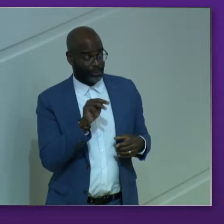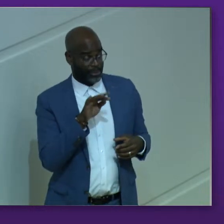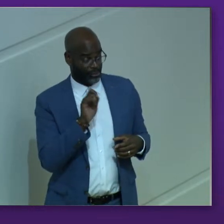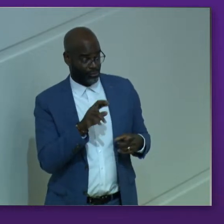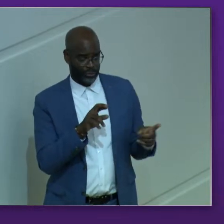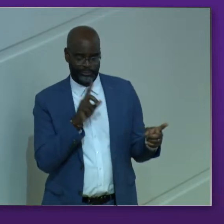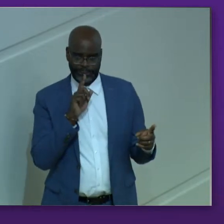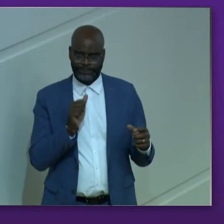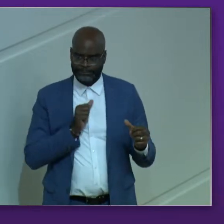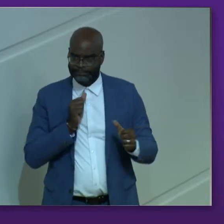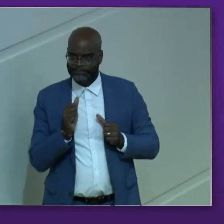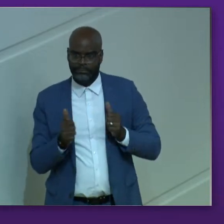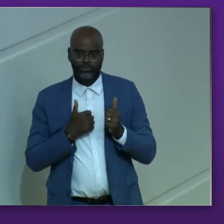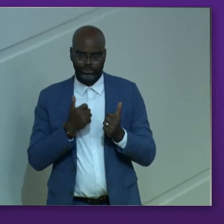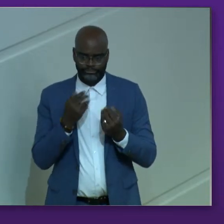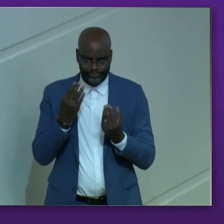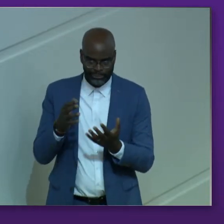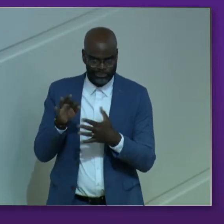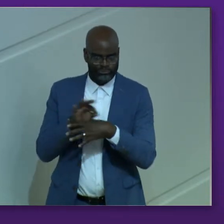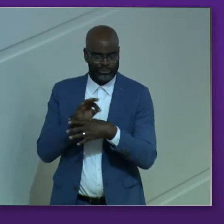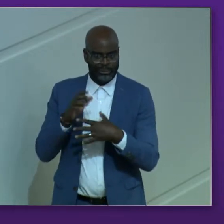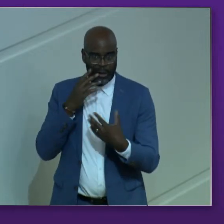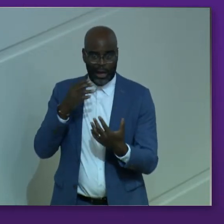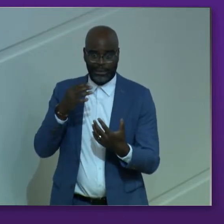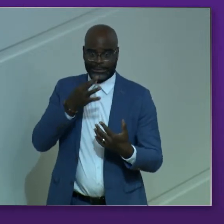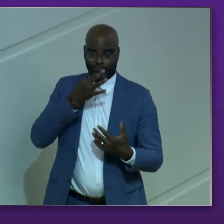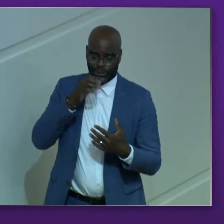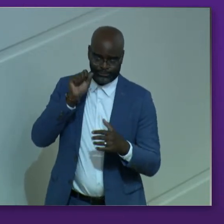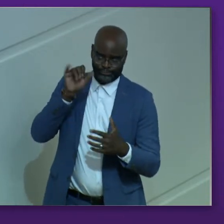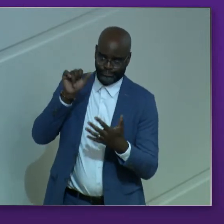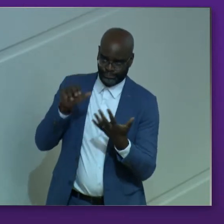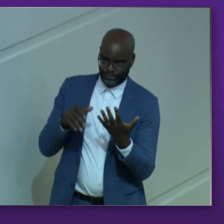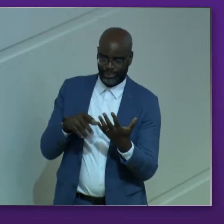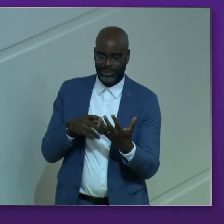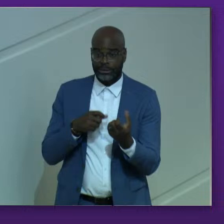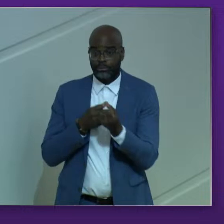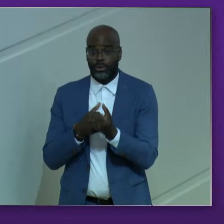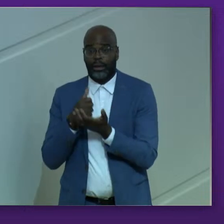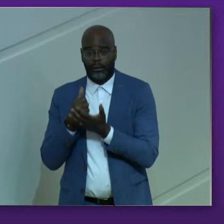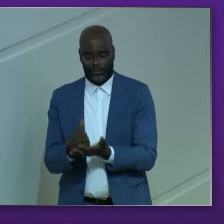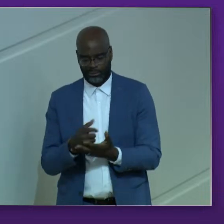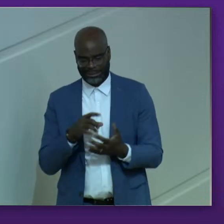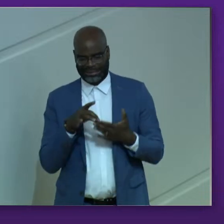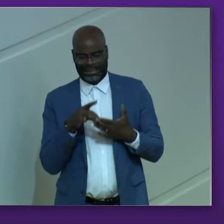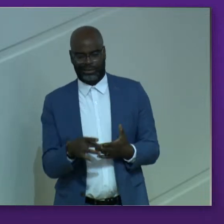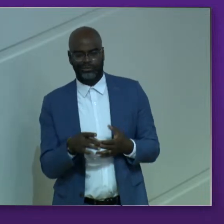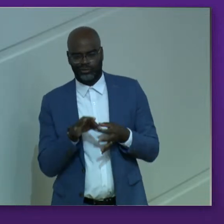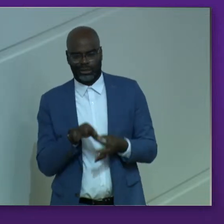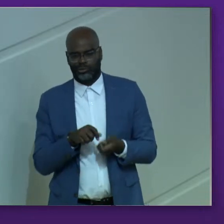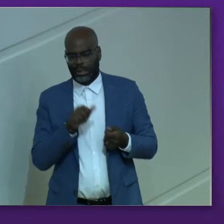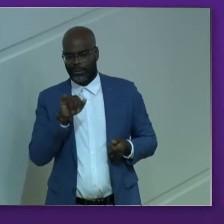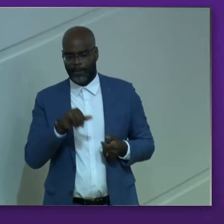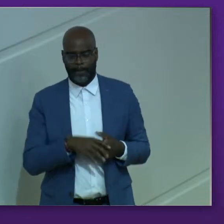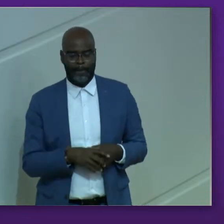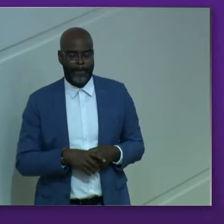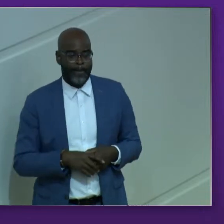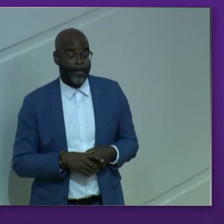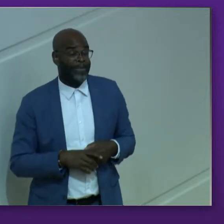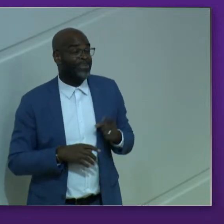DEVELOPING GUIDELINES FOR GENERATIVE AI IN THE CLASSROOM